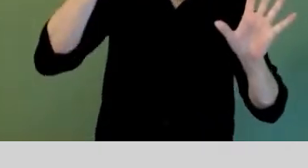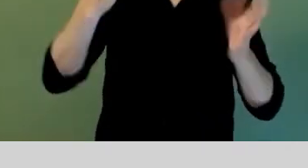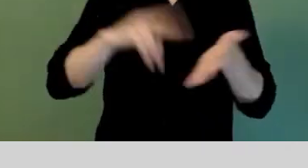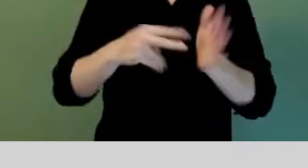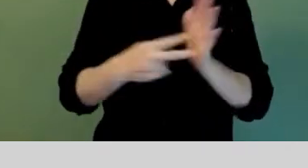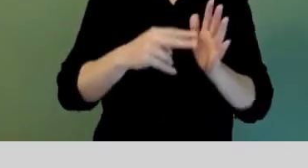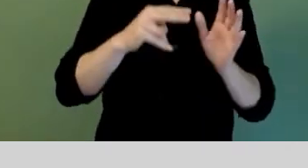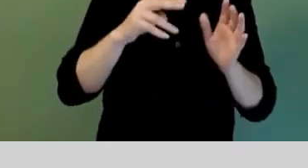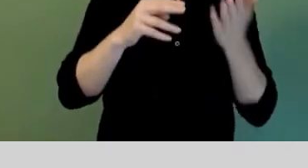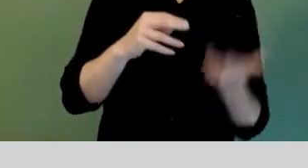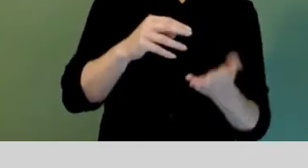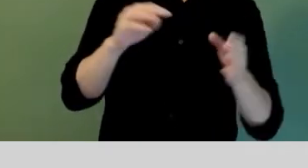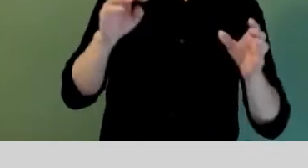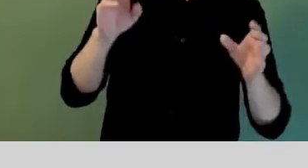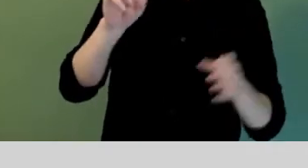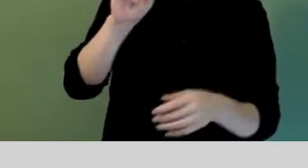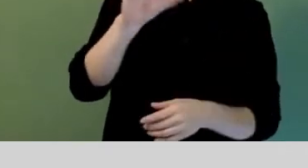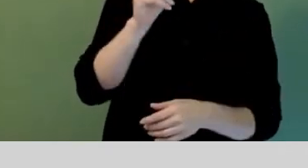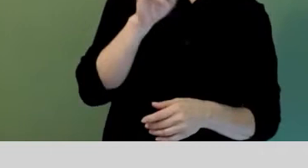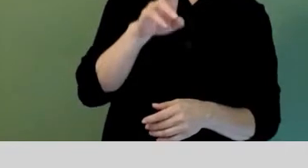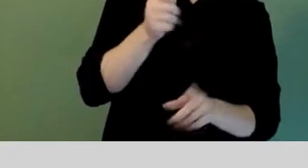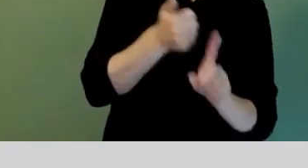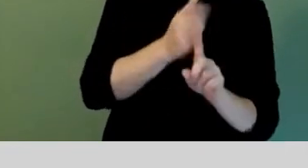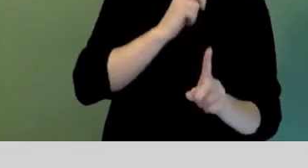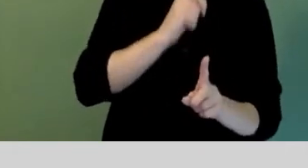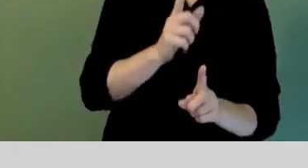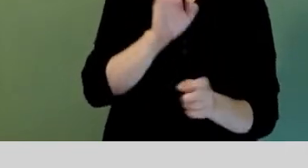which itself takes a function and returns a function.